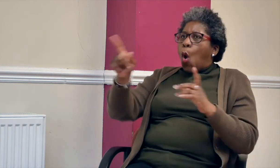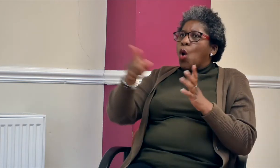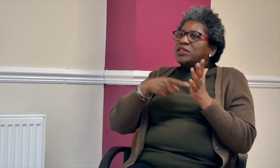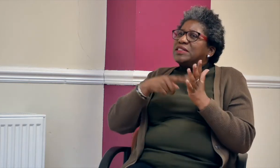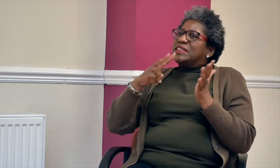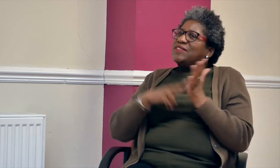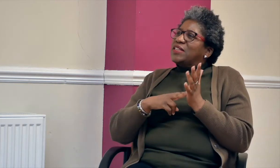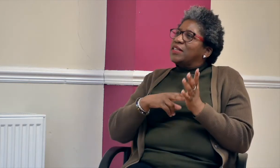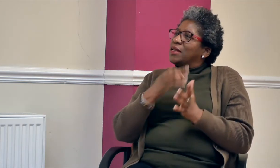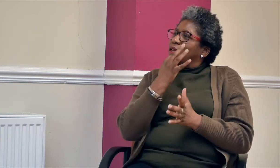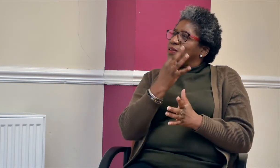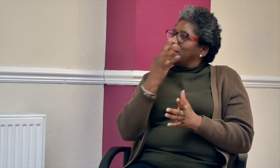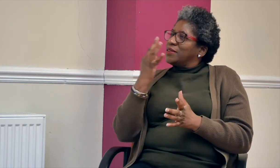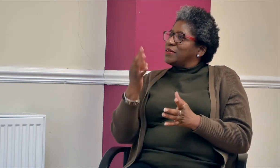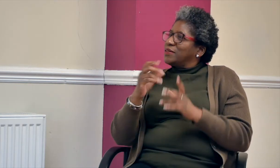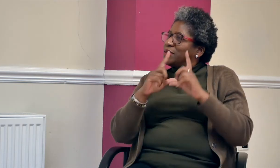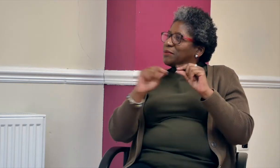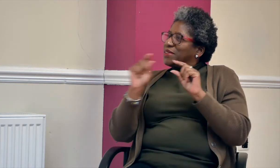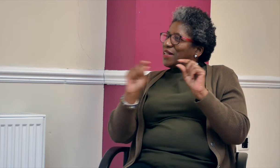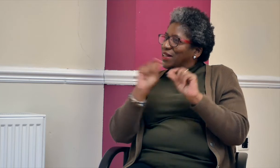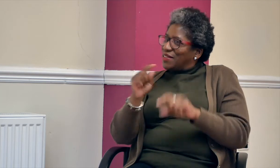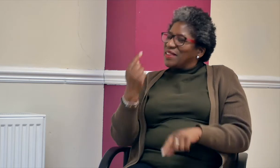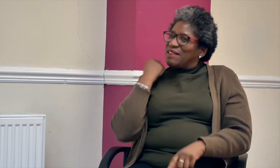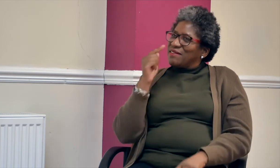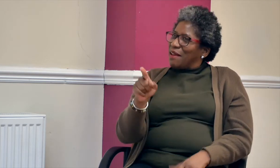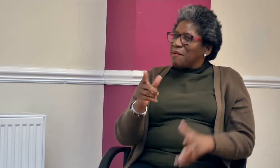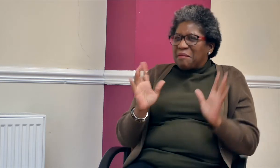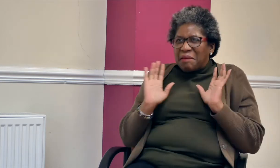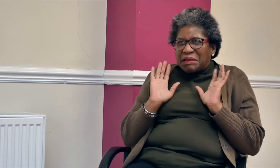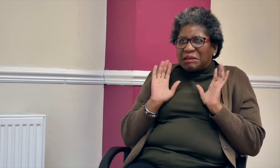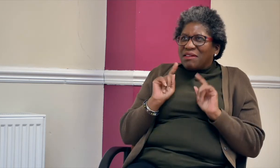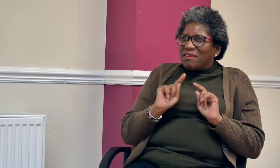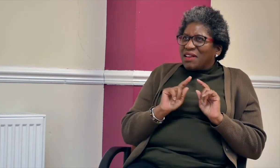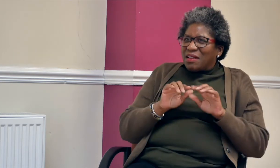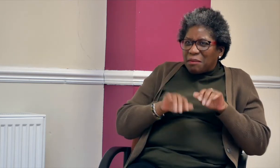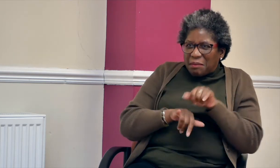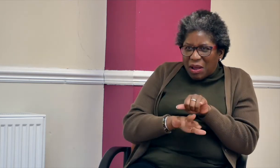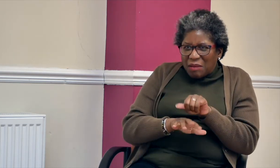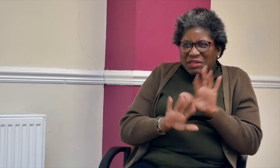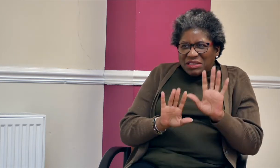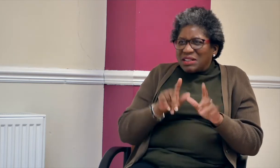Oh! But for television we had 888 for subtitles. That and minicoms, that was it.